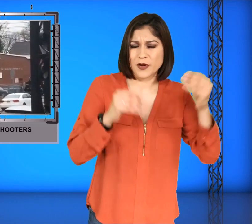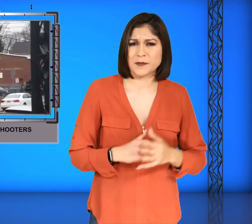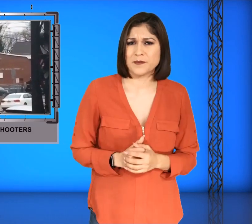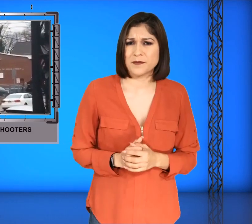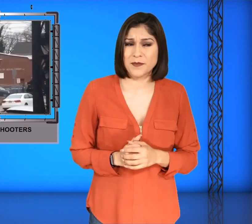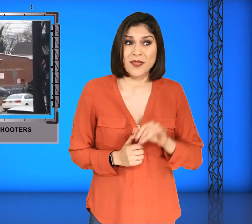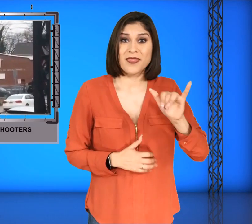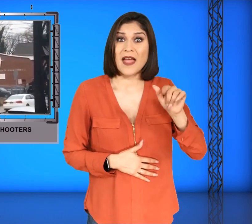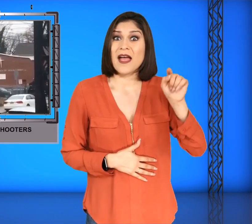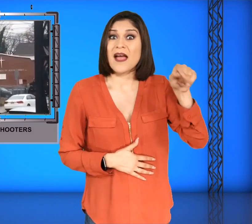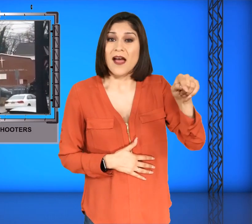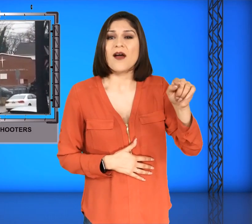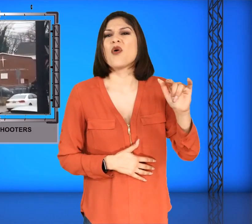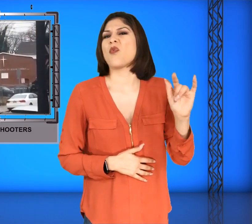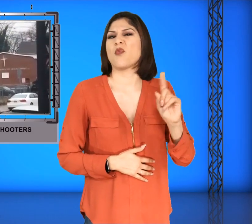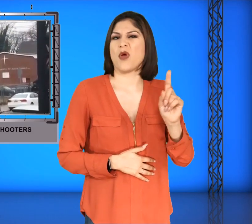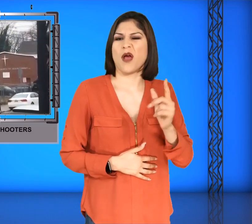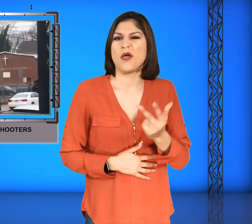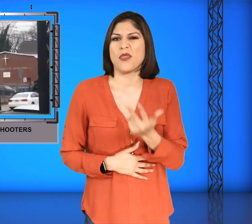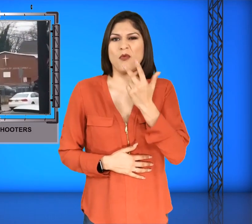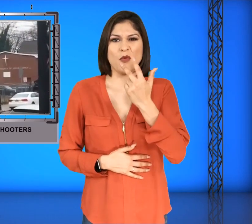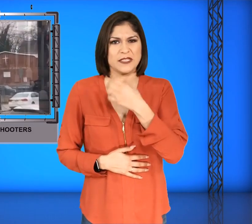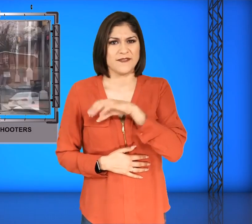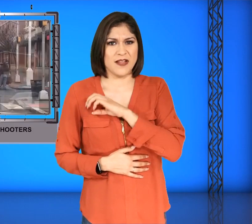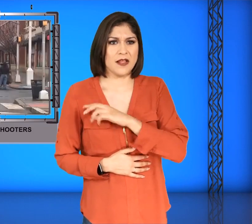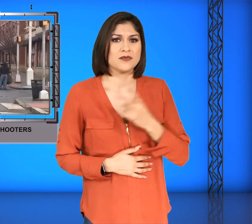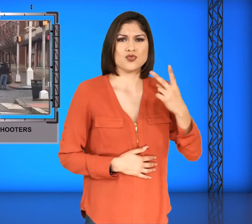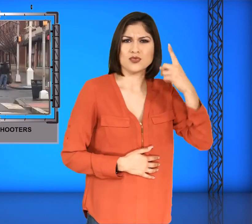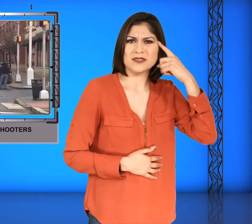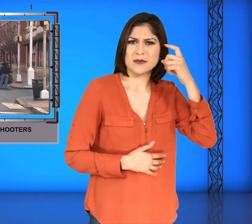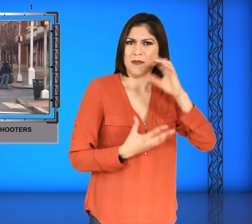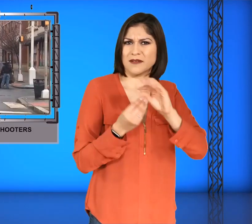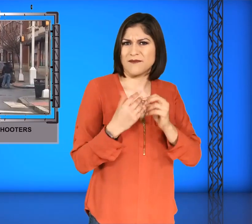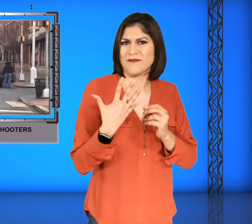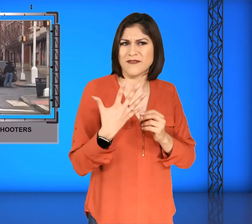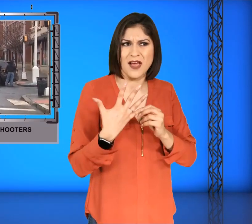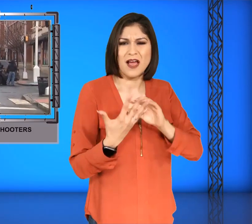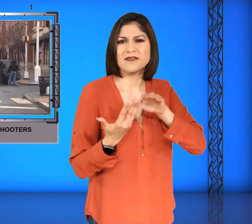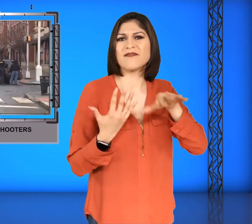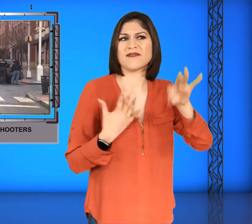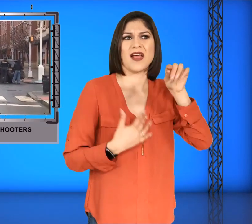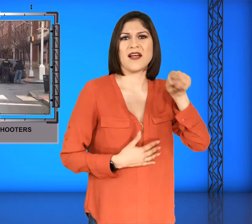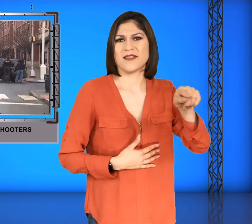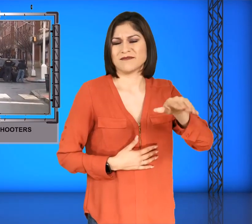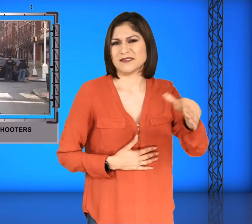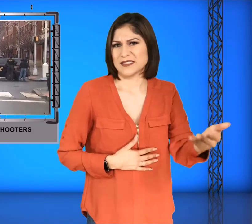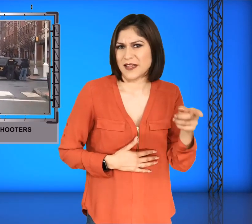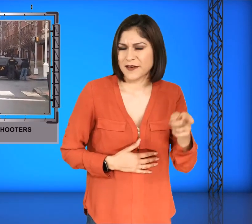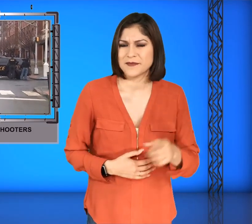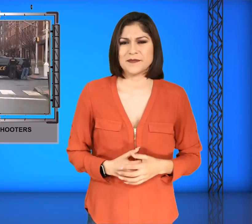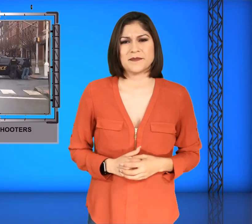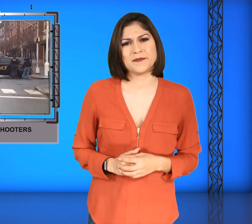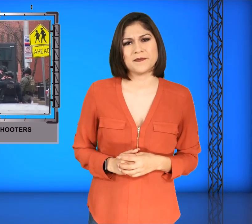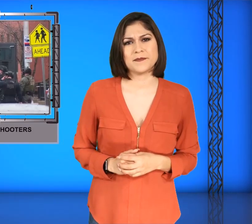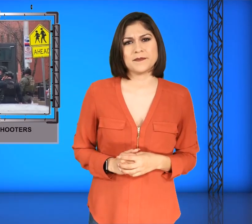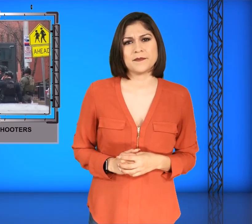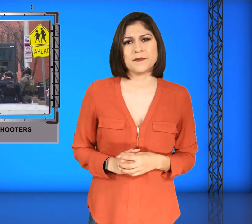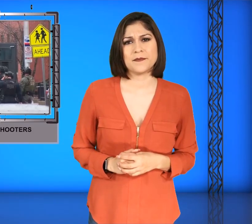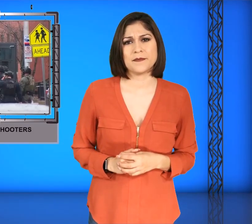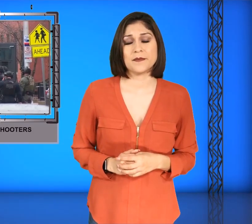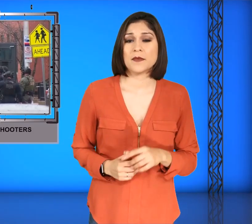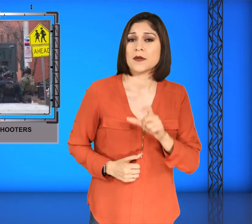Supermarket, where the three civilians and two suspects were found dead.